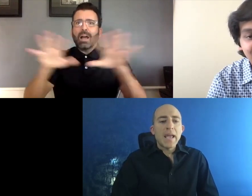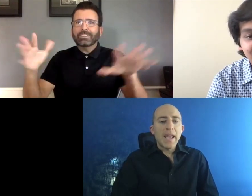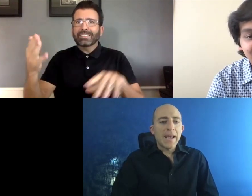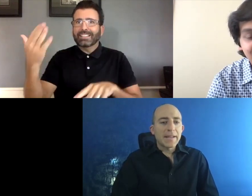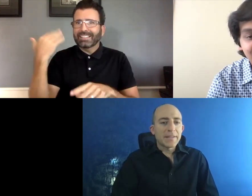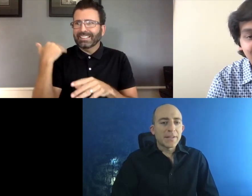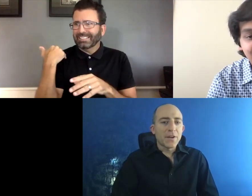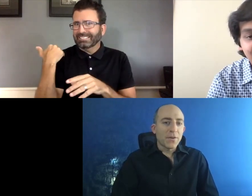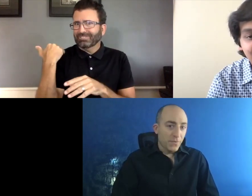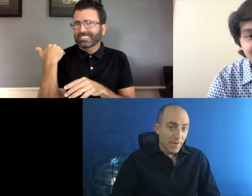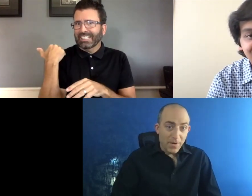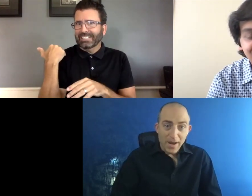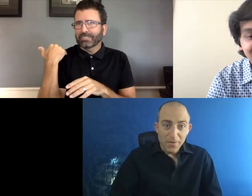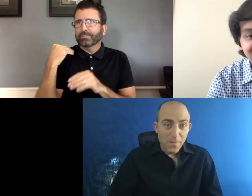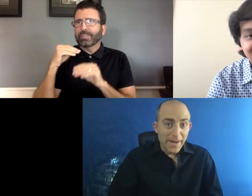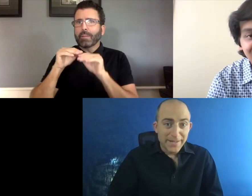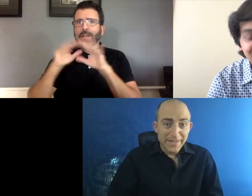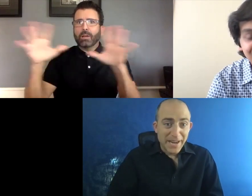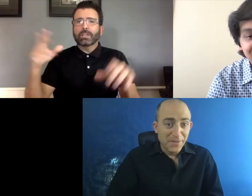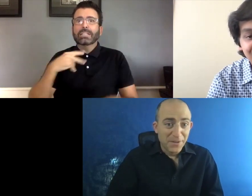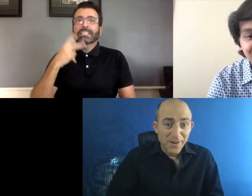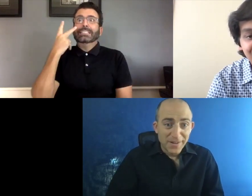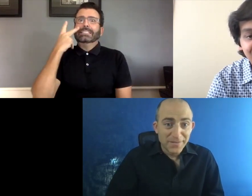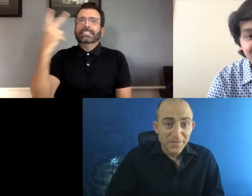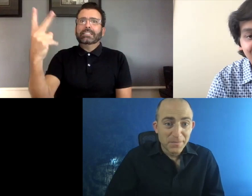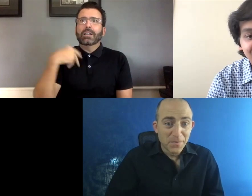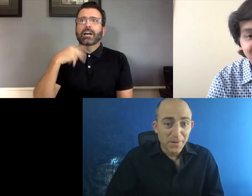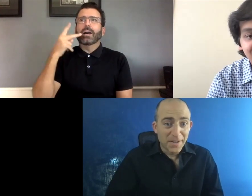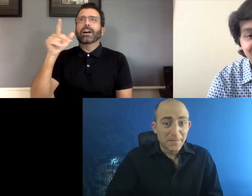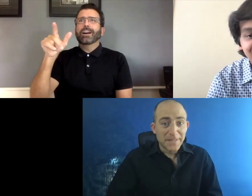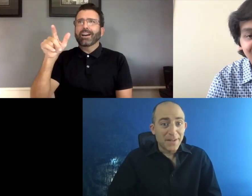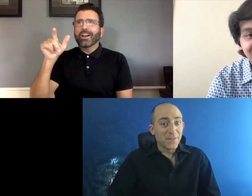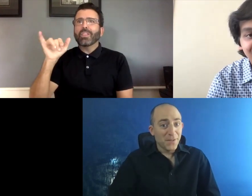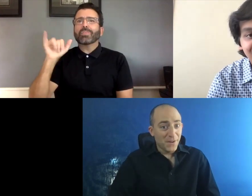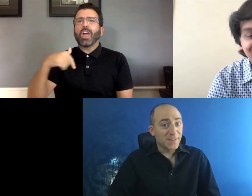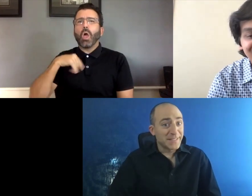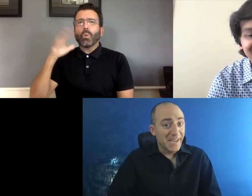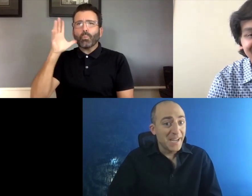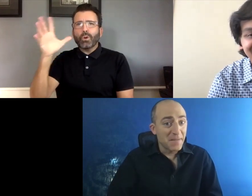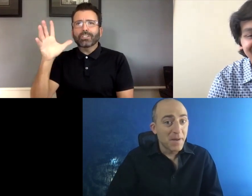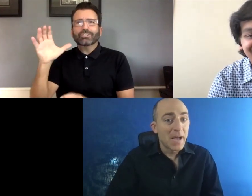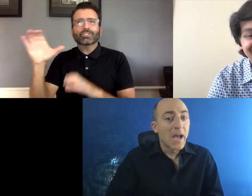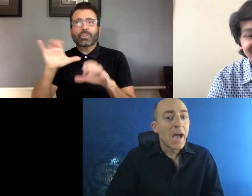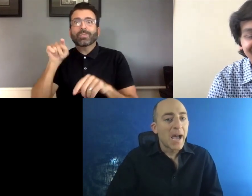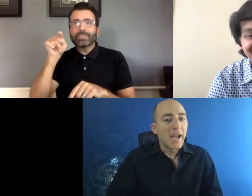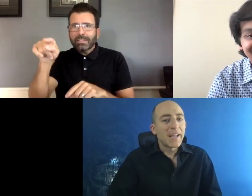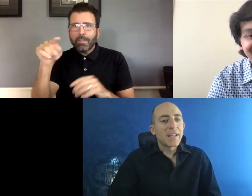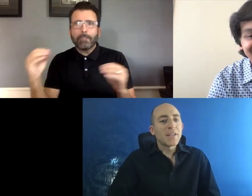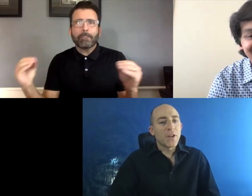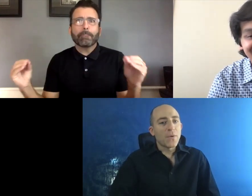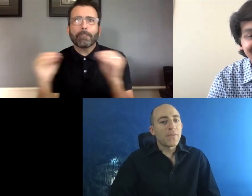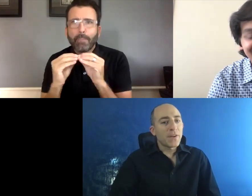and, you know, you now gotta wait so long before it comes - out a long time, you know. There are